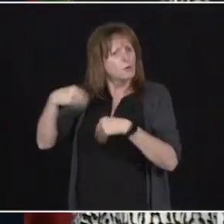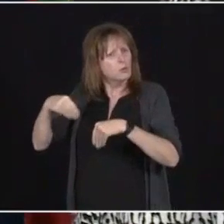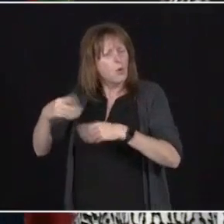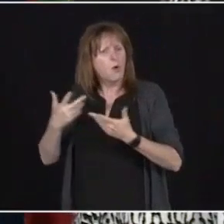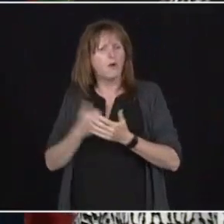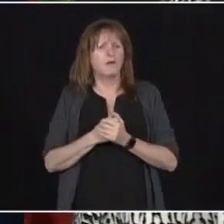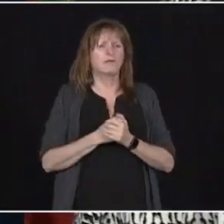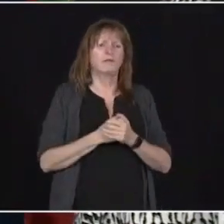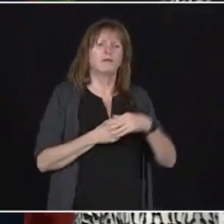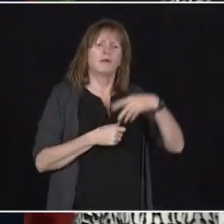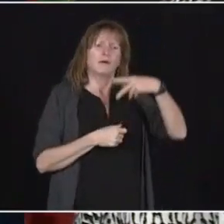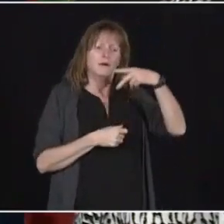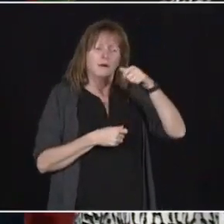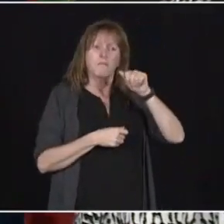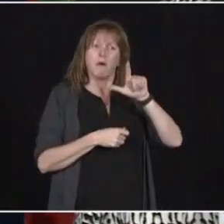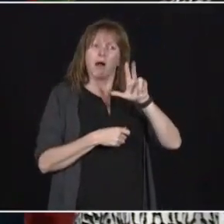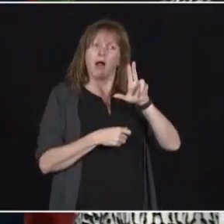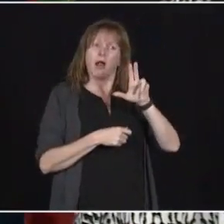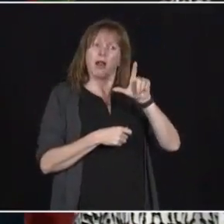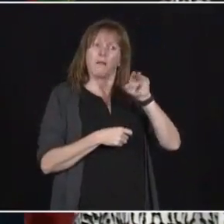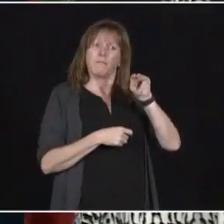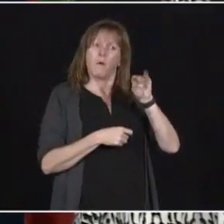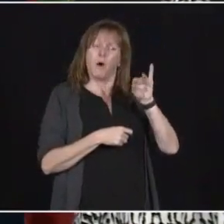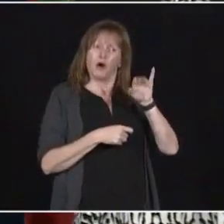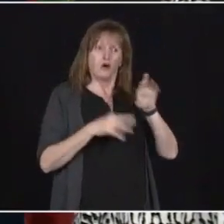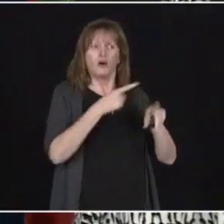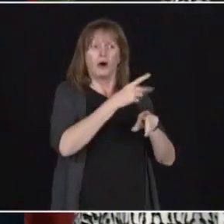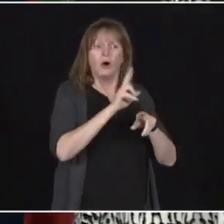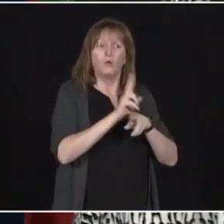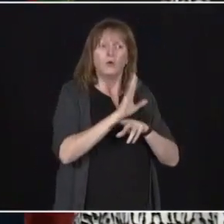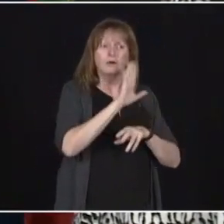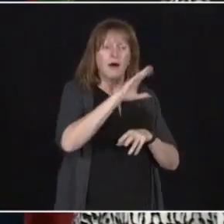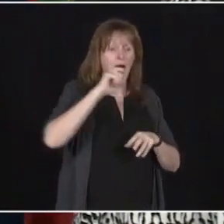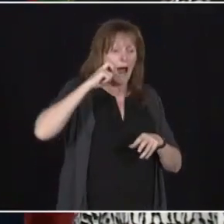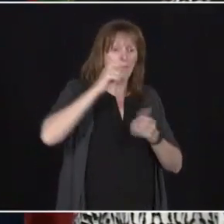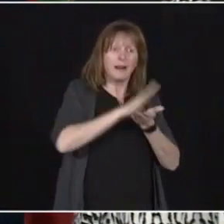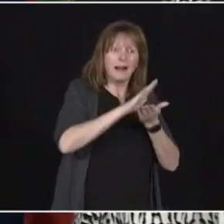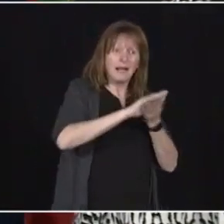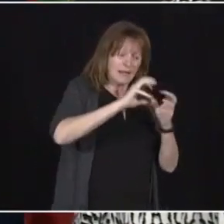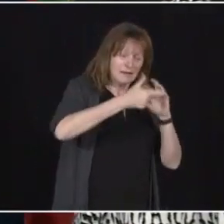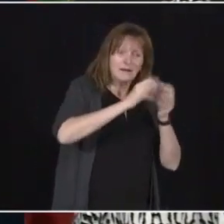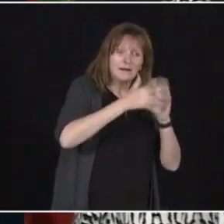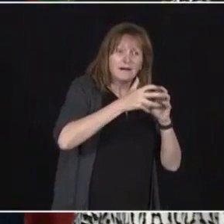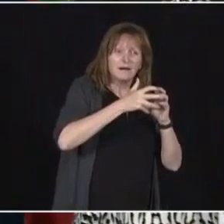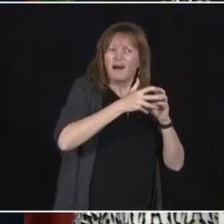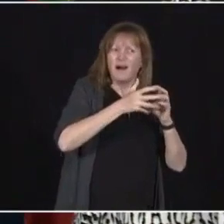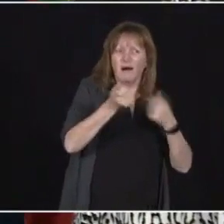Paul, an apple farmer in Niagara, is using his Apple sanitizer machine to sanitize used and 95 masks with a technology that kills